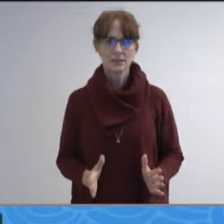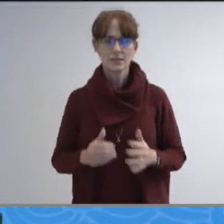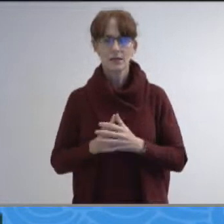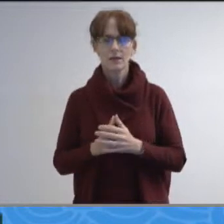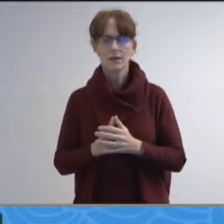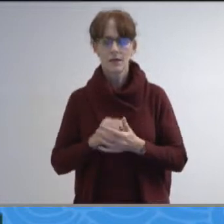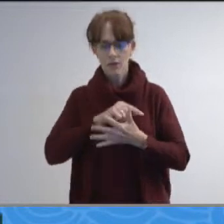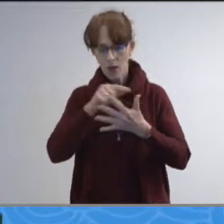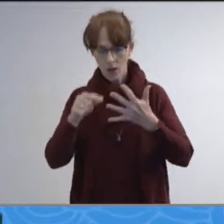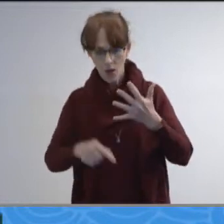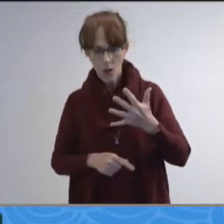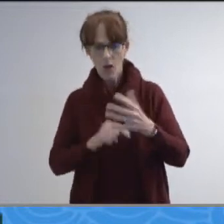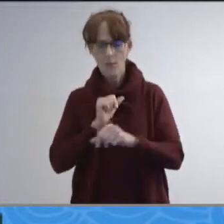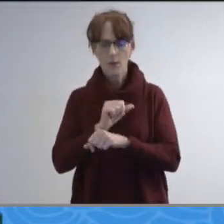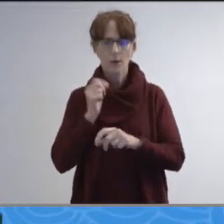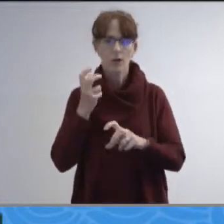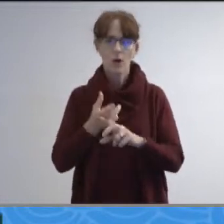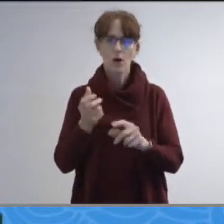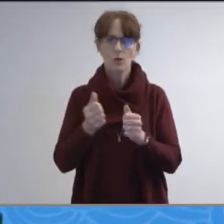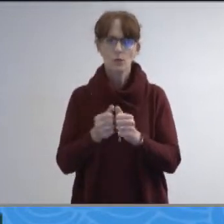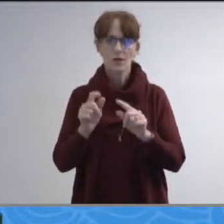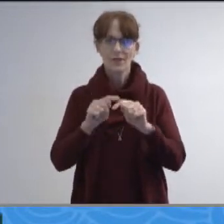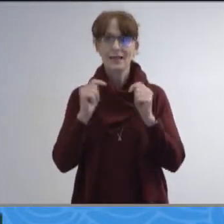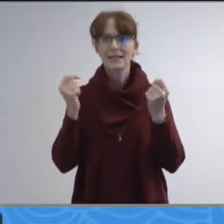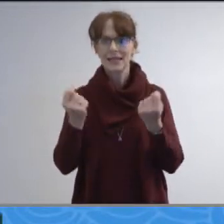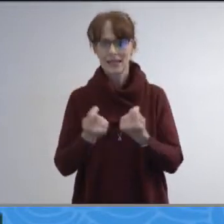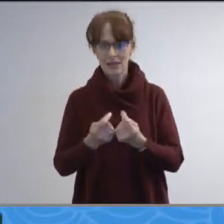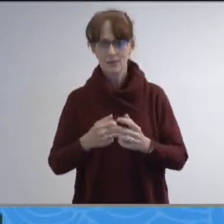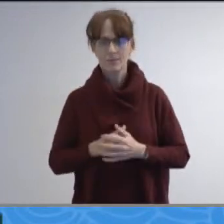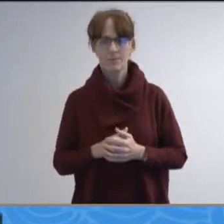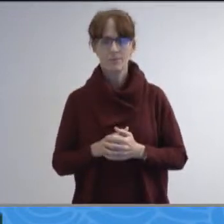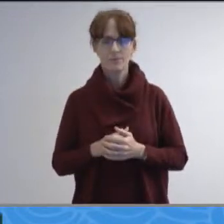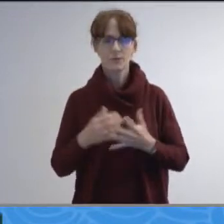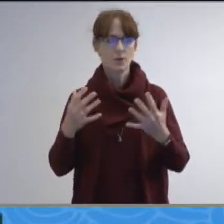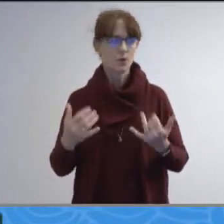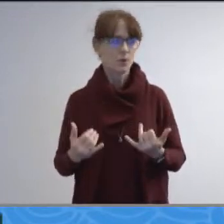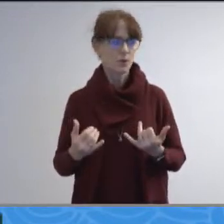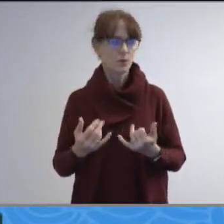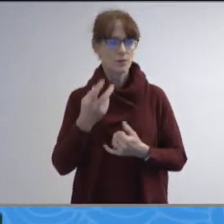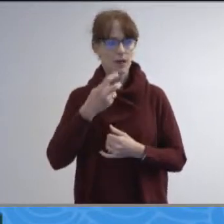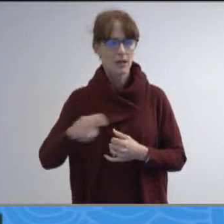with the i-Ready team. So without much to do, I'm going to hand it over to Andrea Savill,